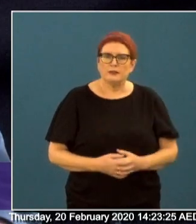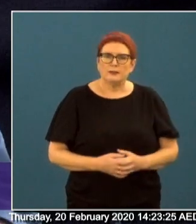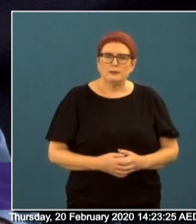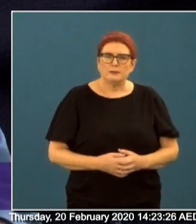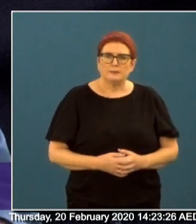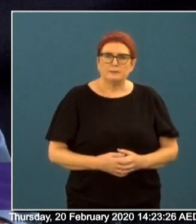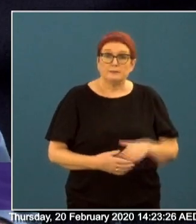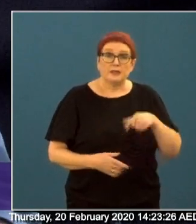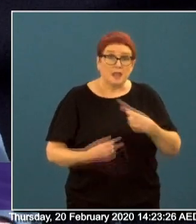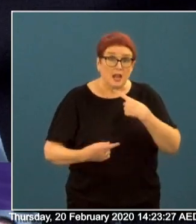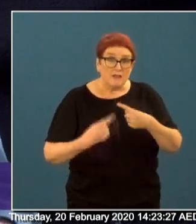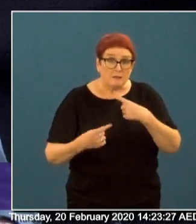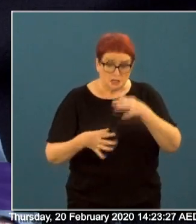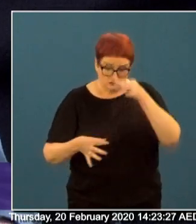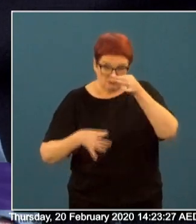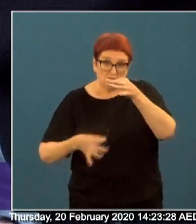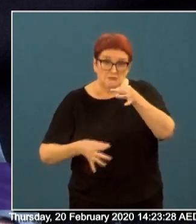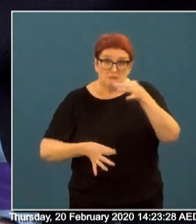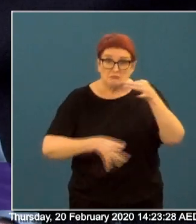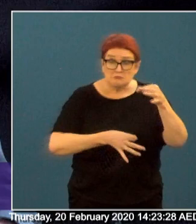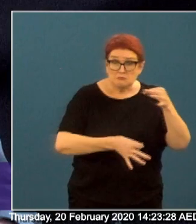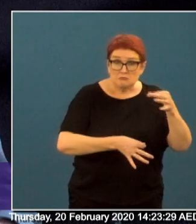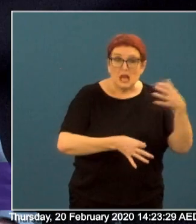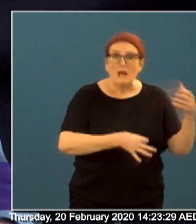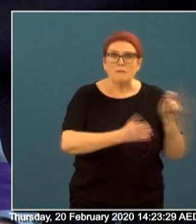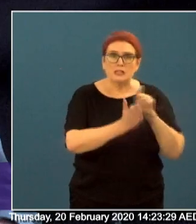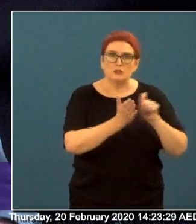such material needs to be developed with the input from people with disability.